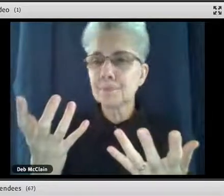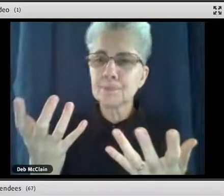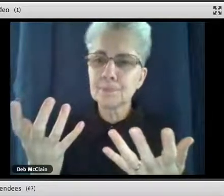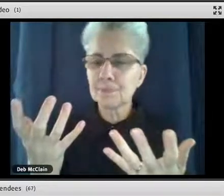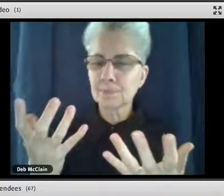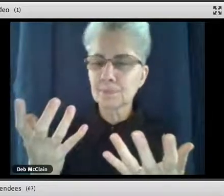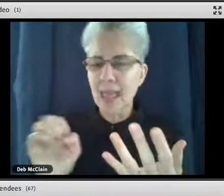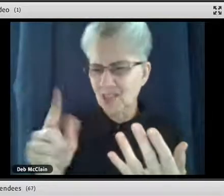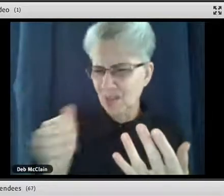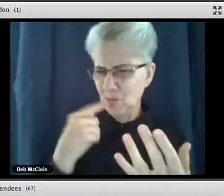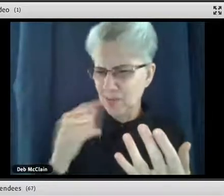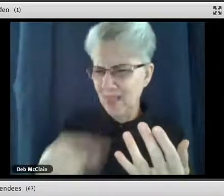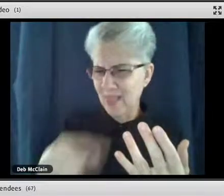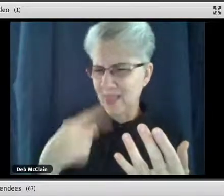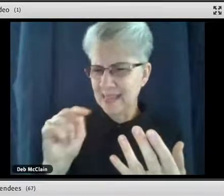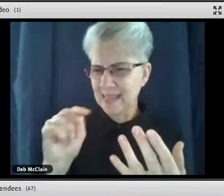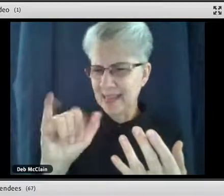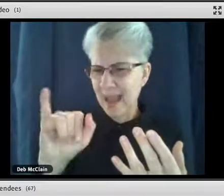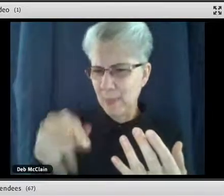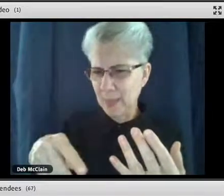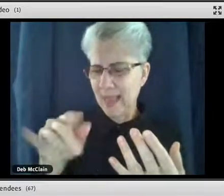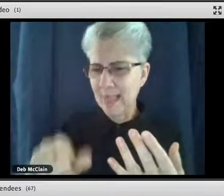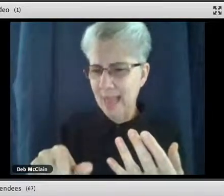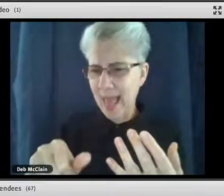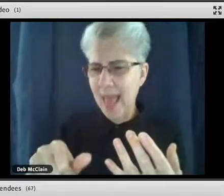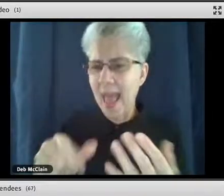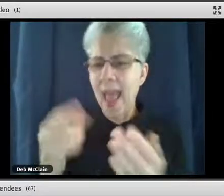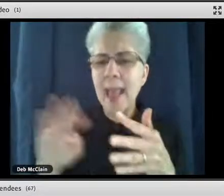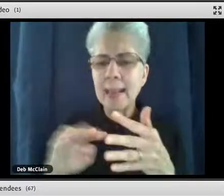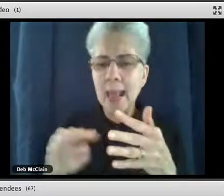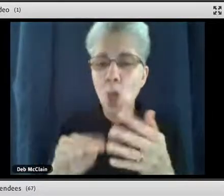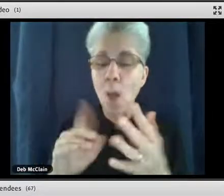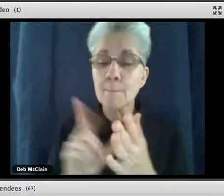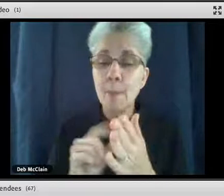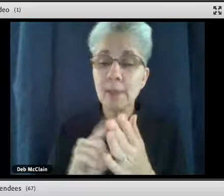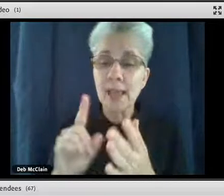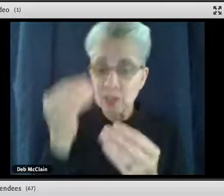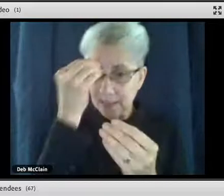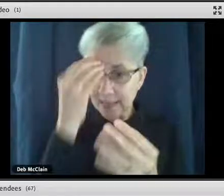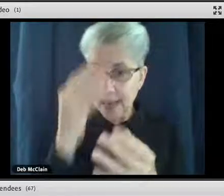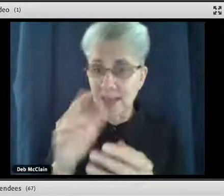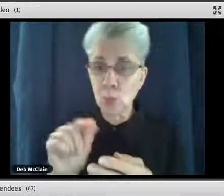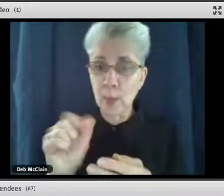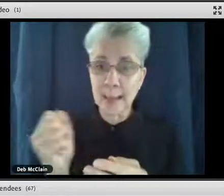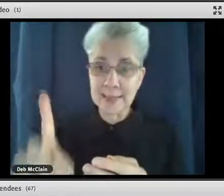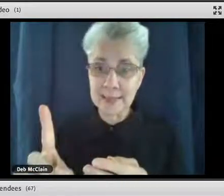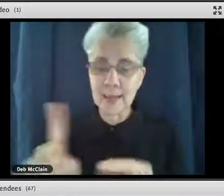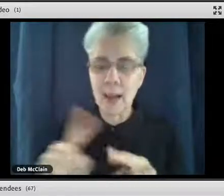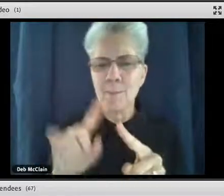So, yeah, and, Angela, you're saying that the CIP, so the cataloging and publication data